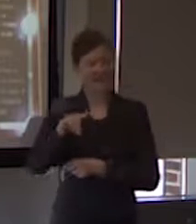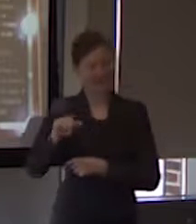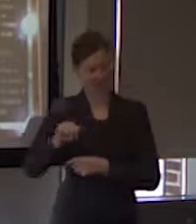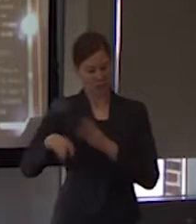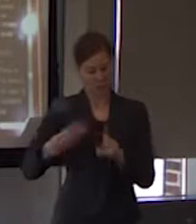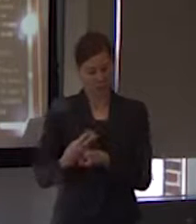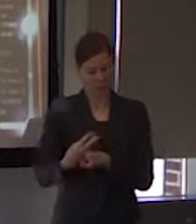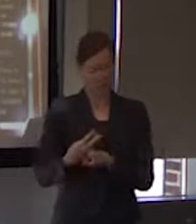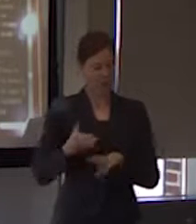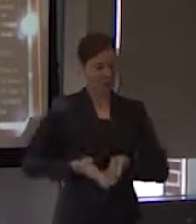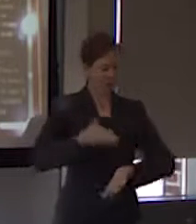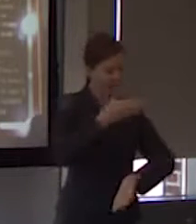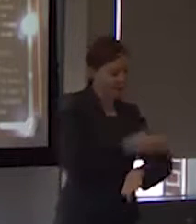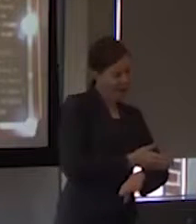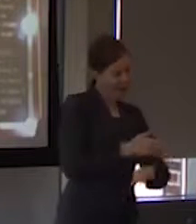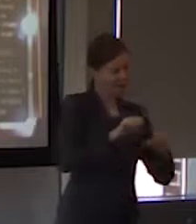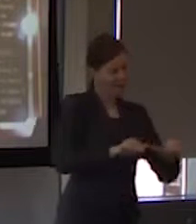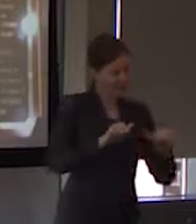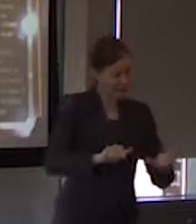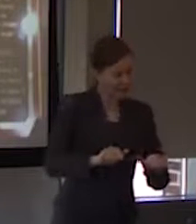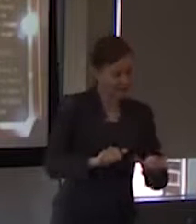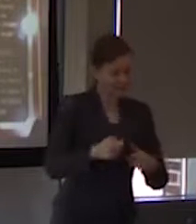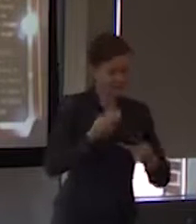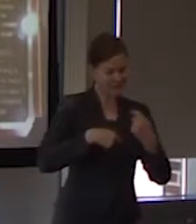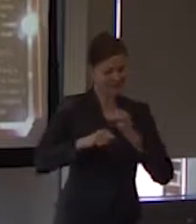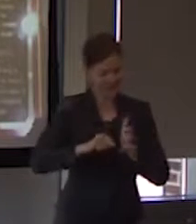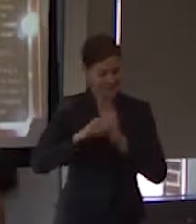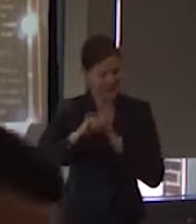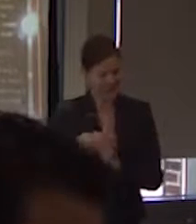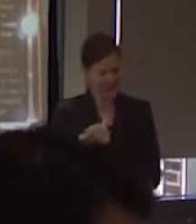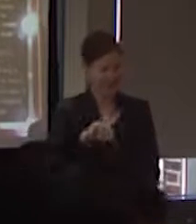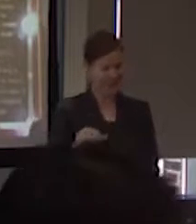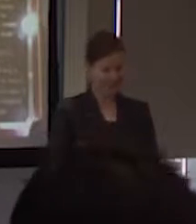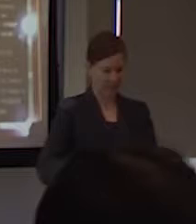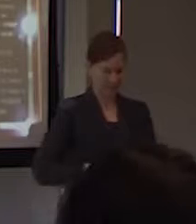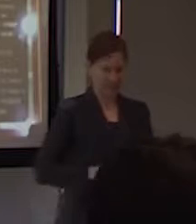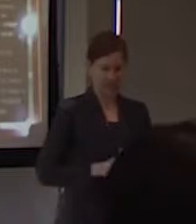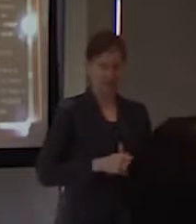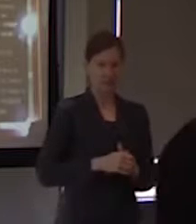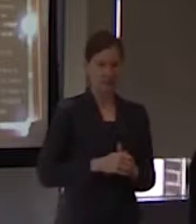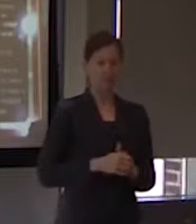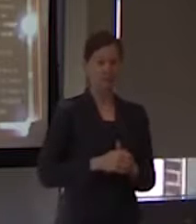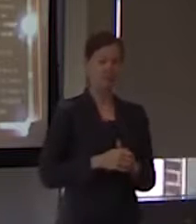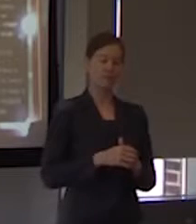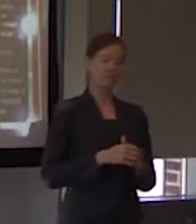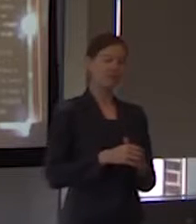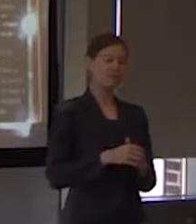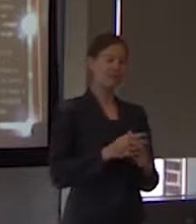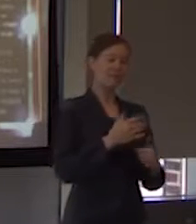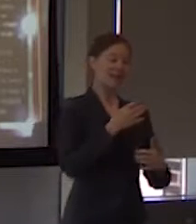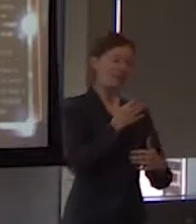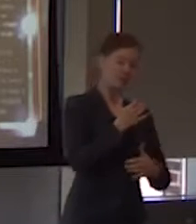enhace abilities instead of emphasizing disabilities. Embrace those imperfections, enjoy what we can create